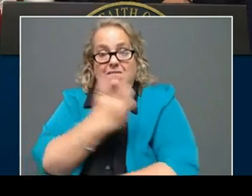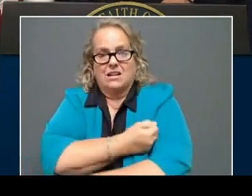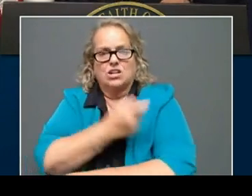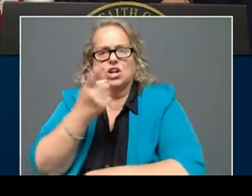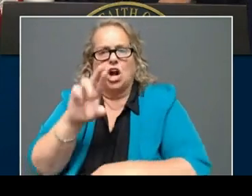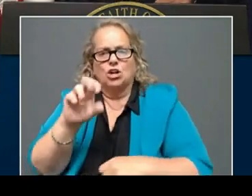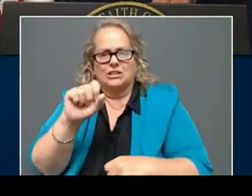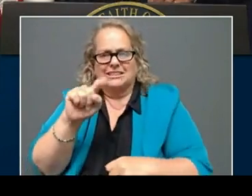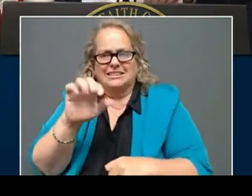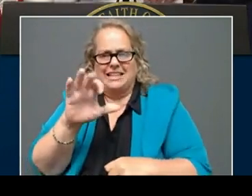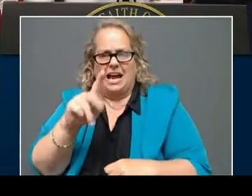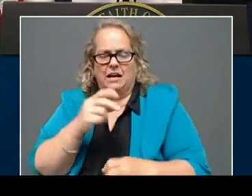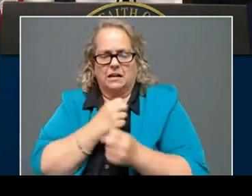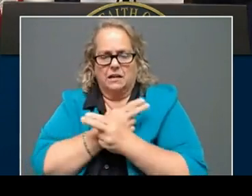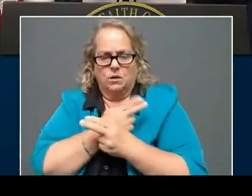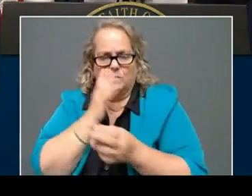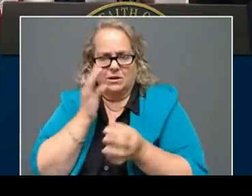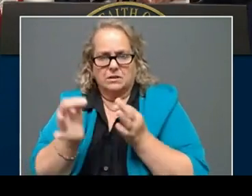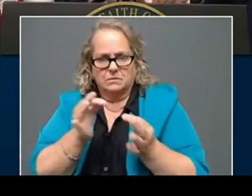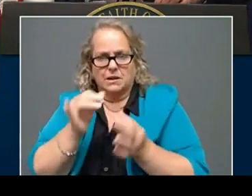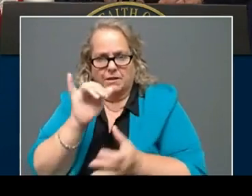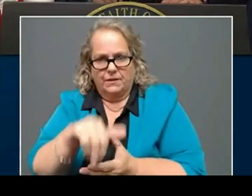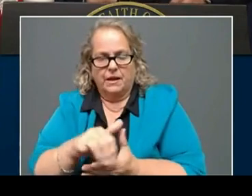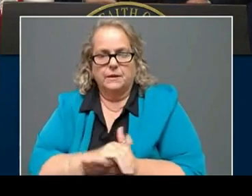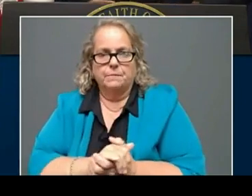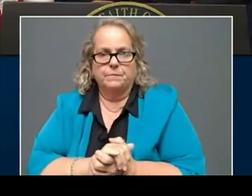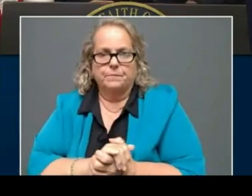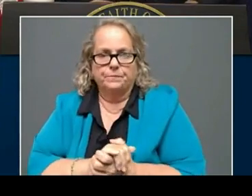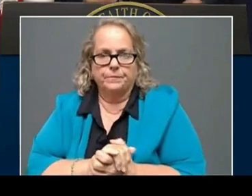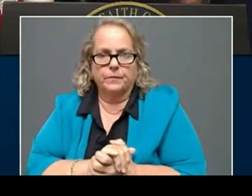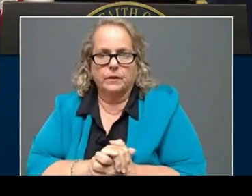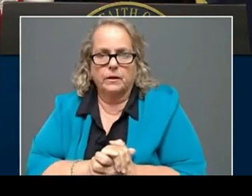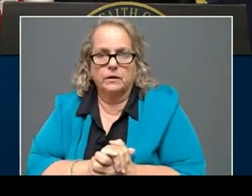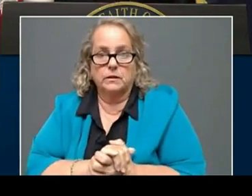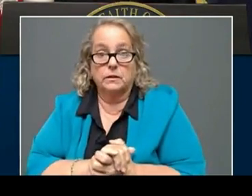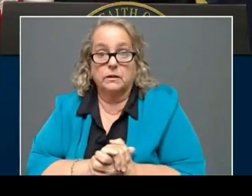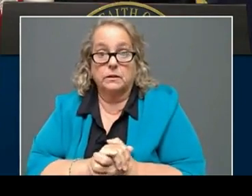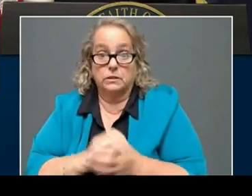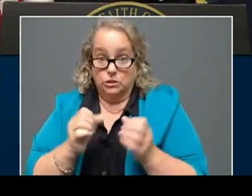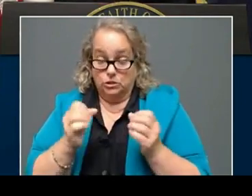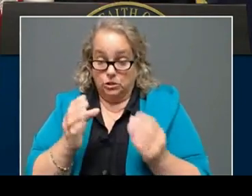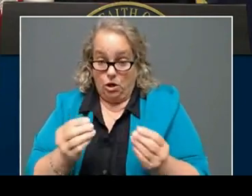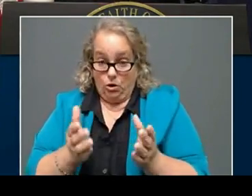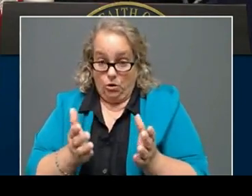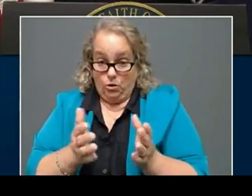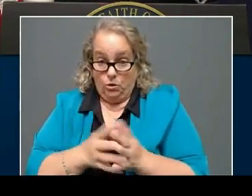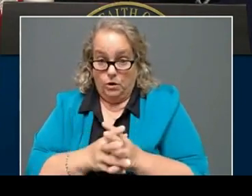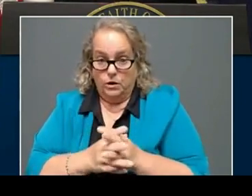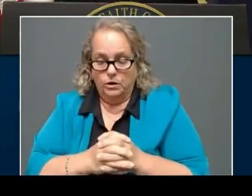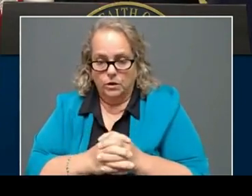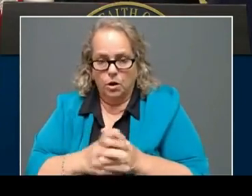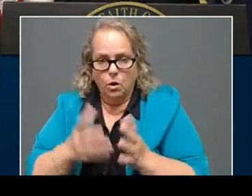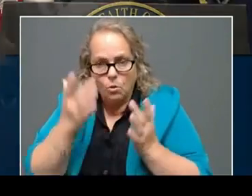it more uh in and uh so why are we seeing what we're seeing? It's that we